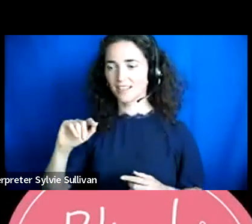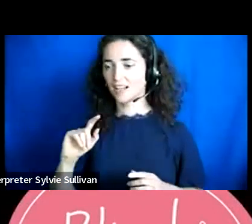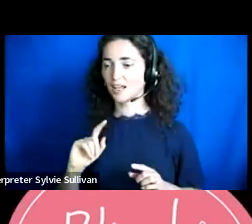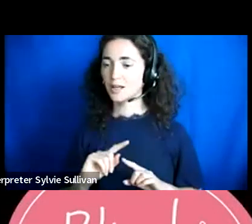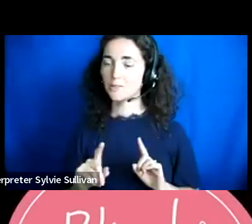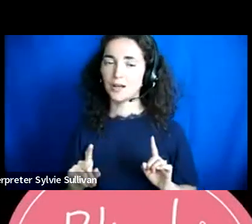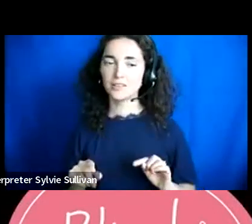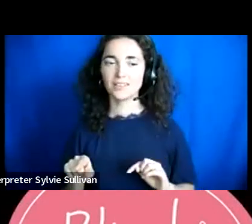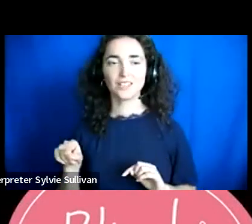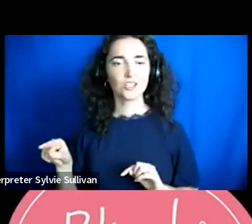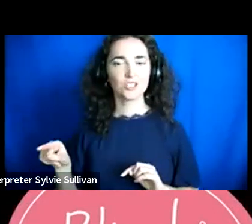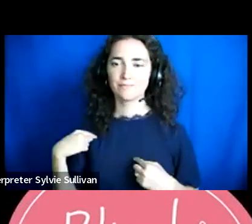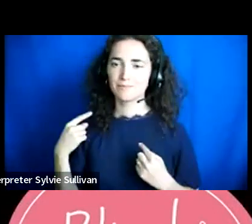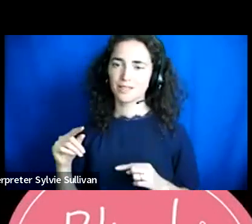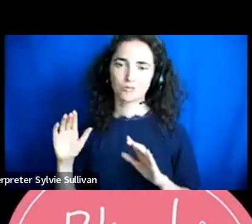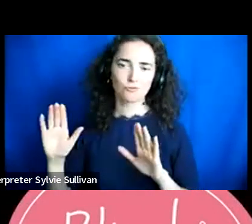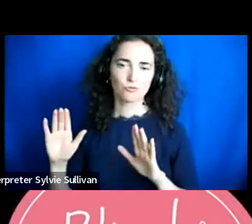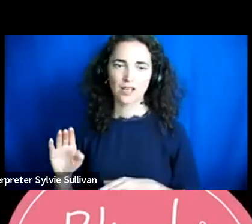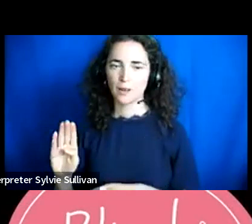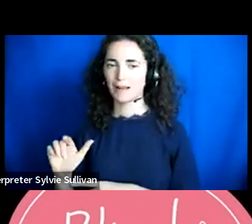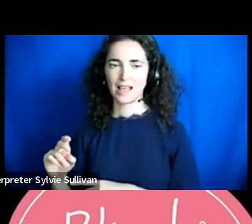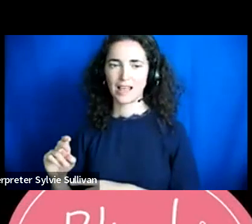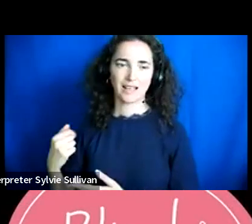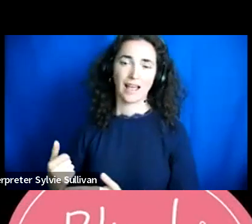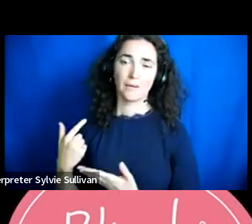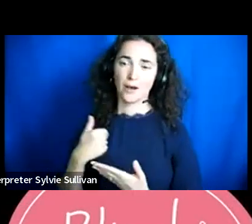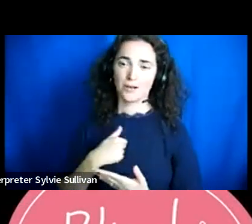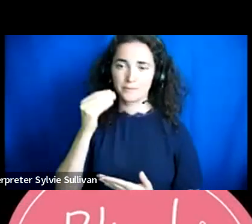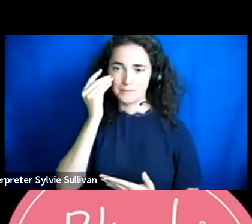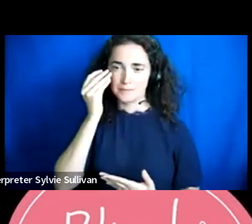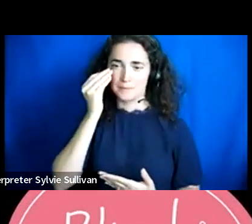She's saying great she's been a great help to us Rand.